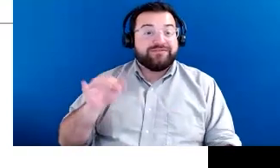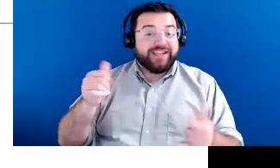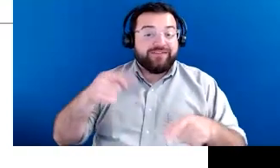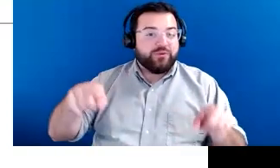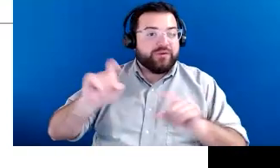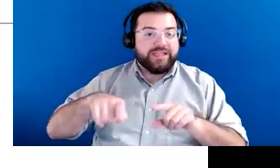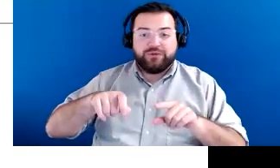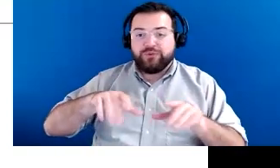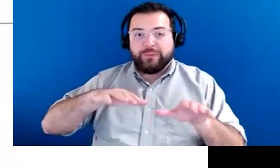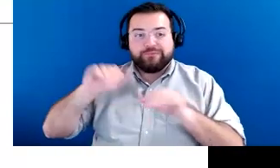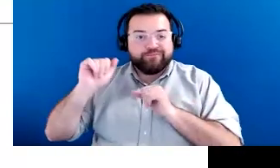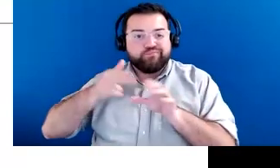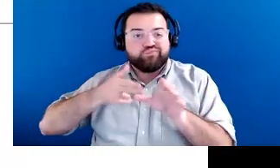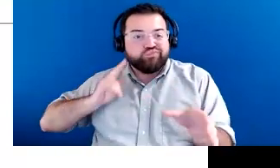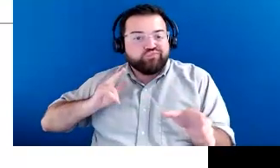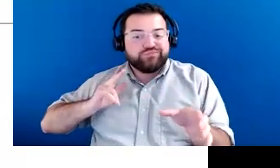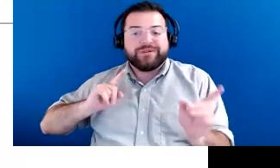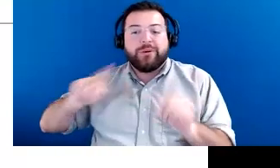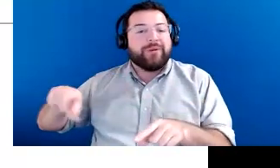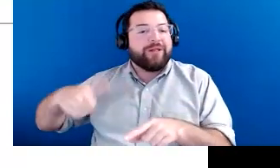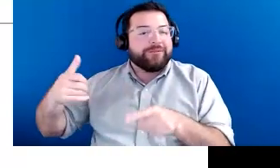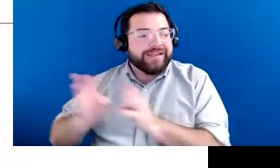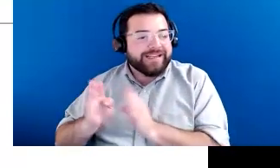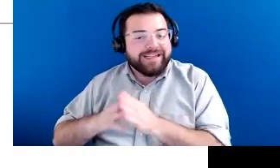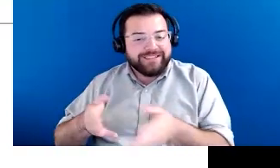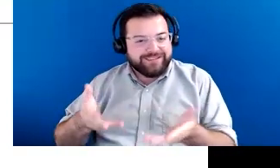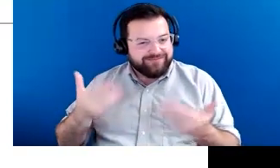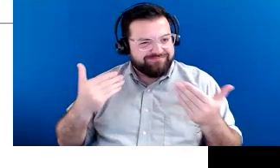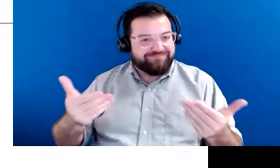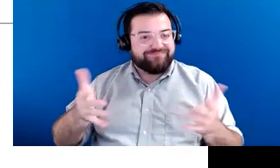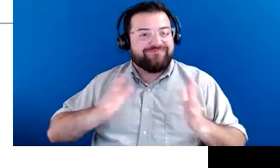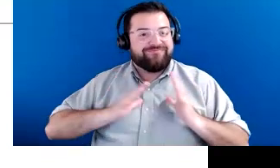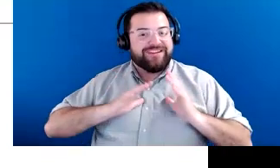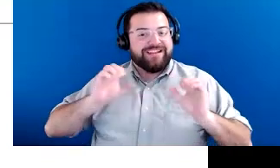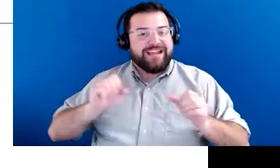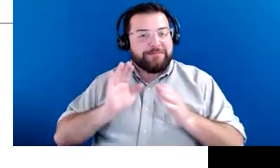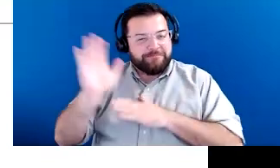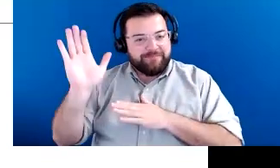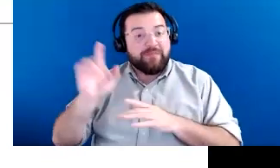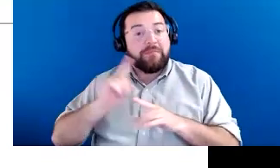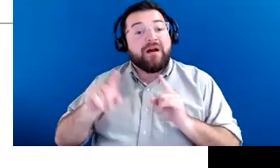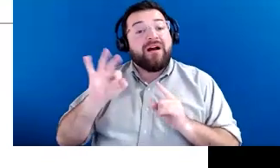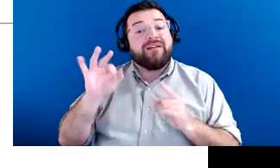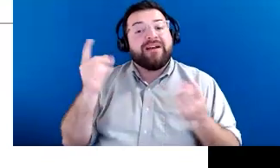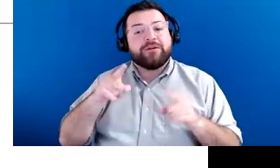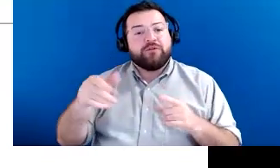event or activity, committee meeting or whatnot, feel free to leave. But those that do have additional questions, we can hang around for a little bit here?